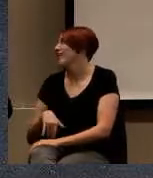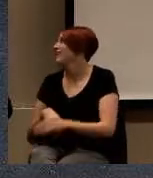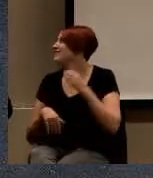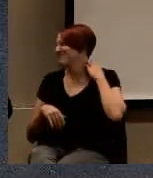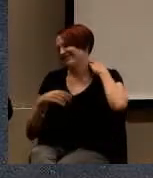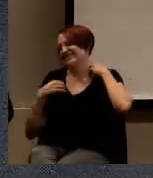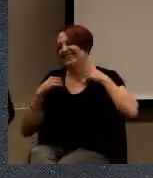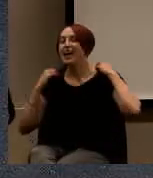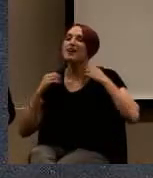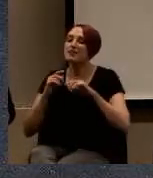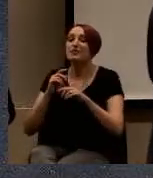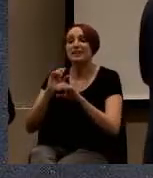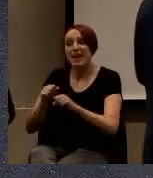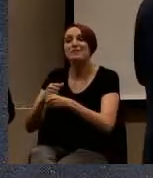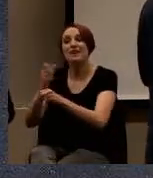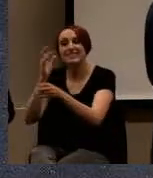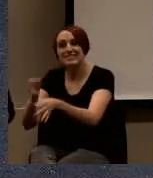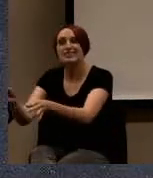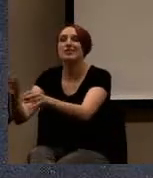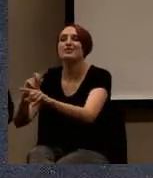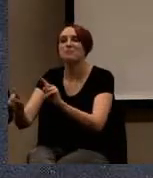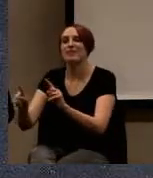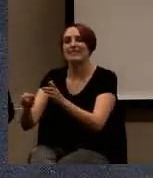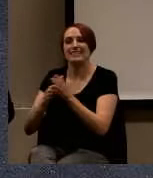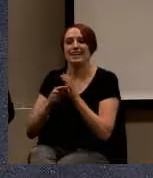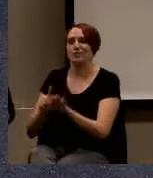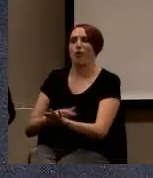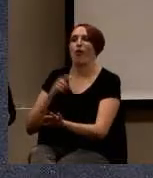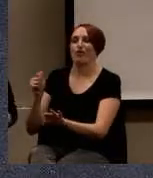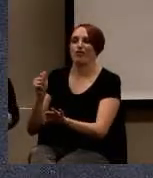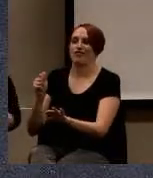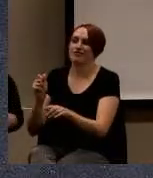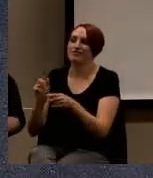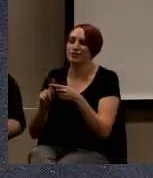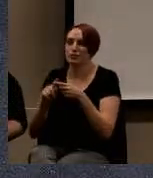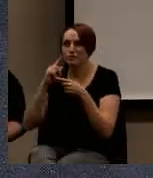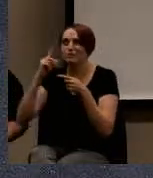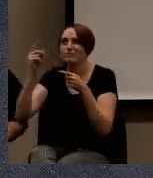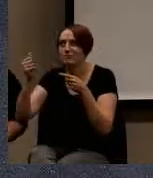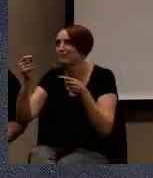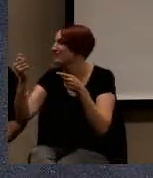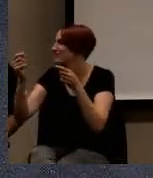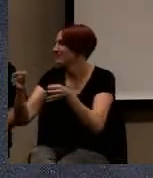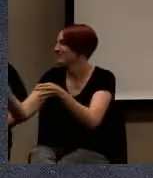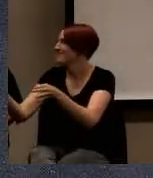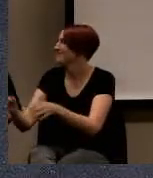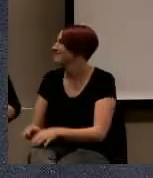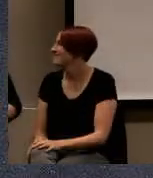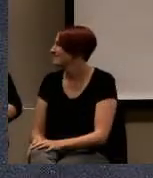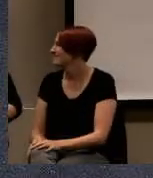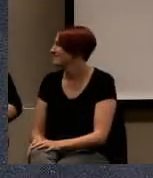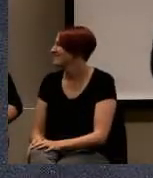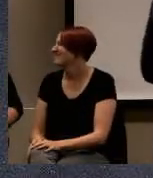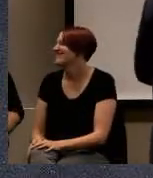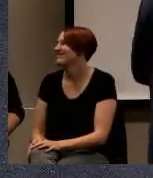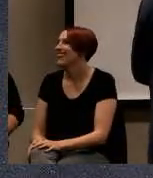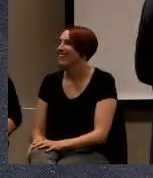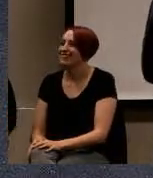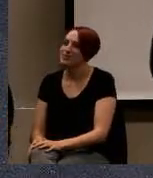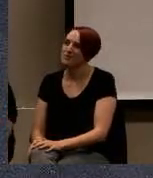sometimes takes us longer to get there. Talking more about the visual search area.